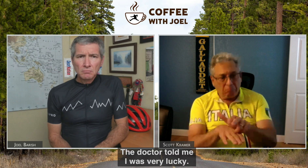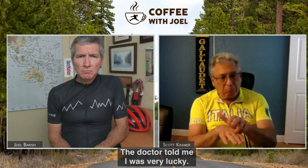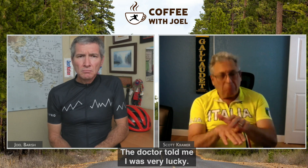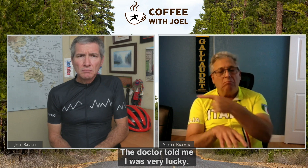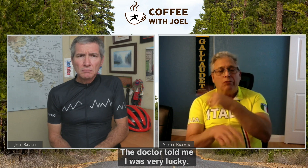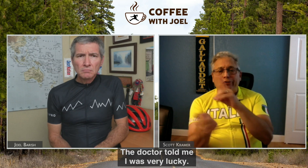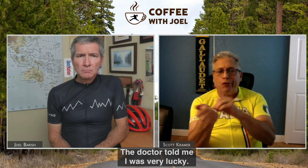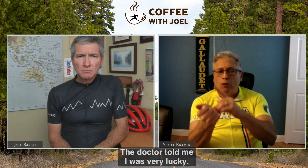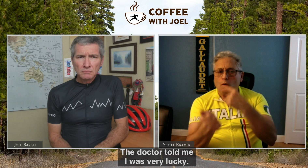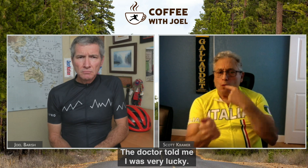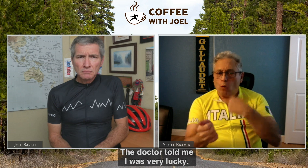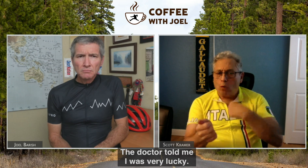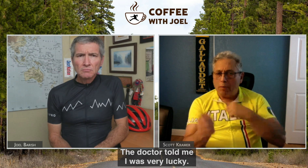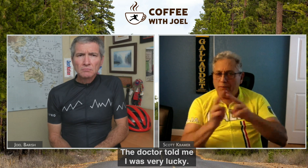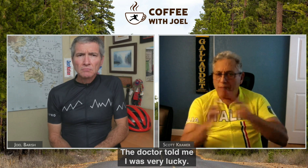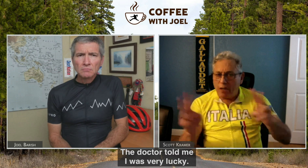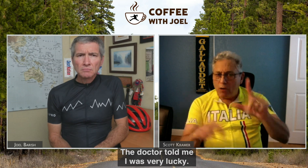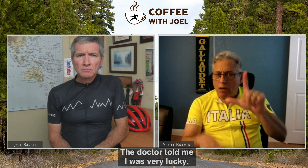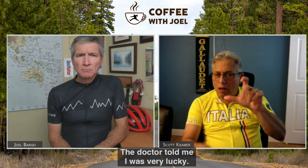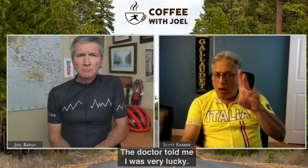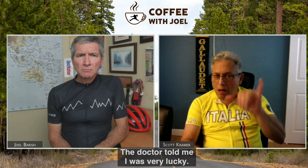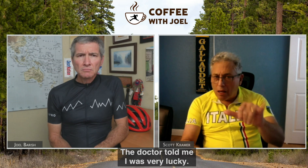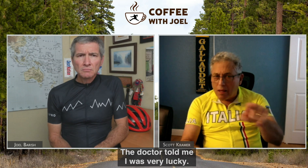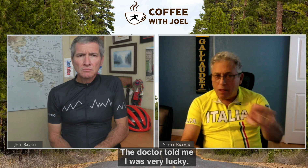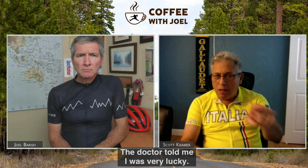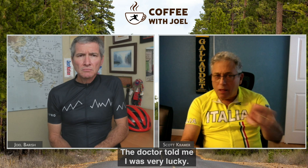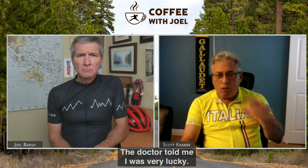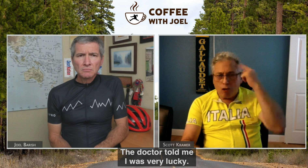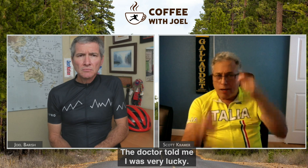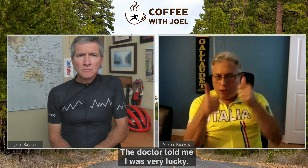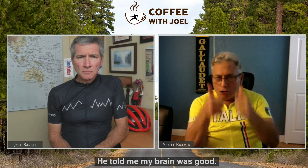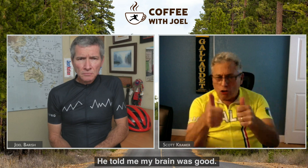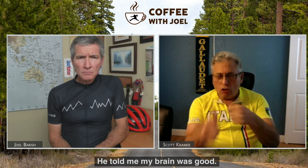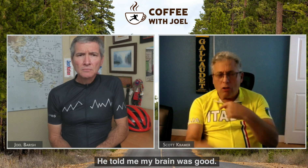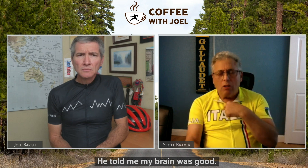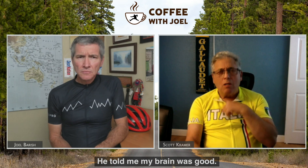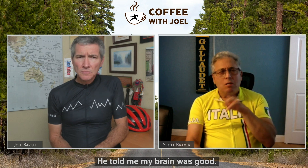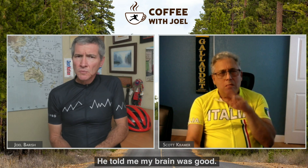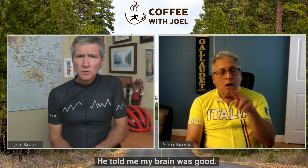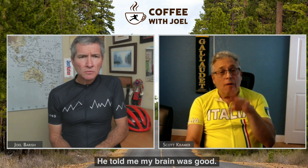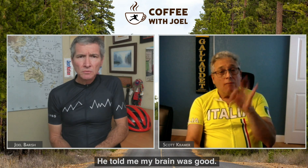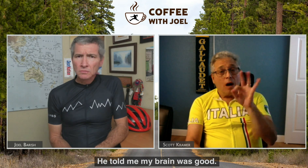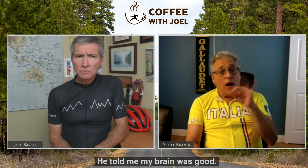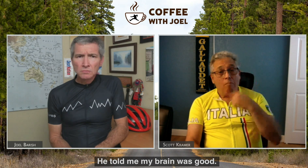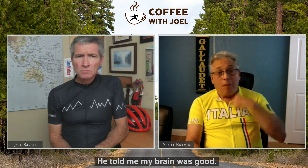The doctor told me I was very lucky. He told me my brain was good.